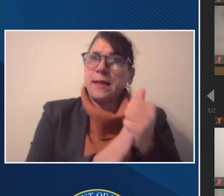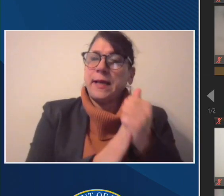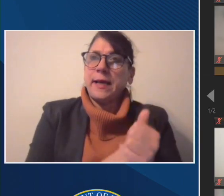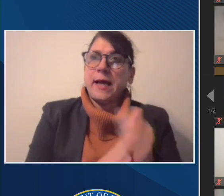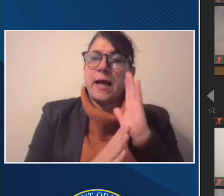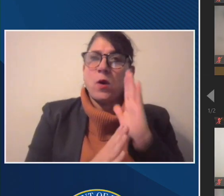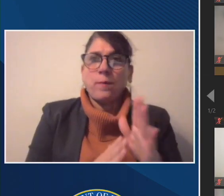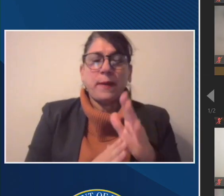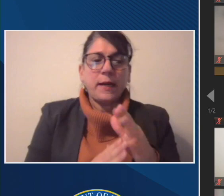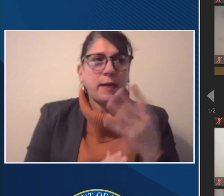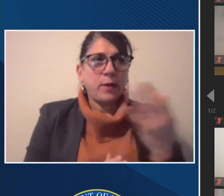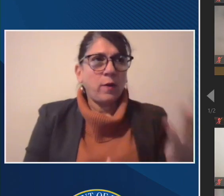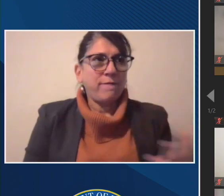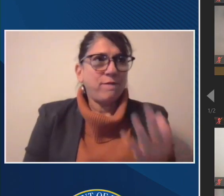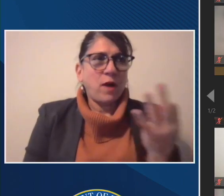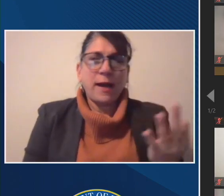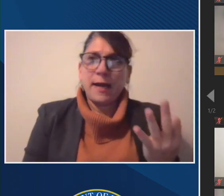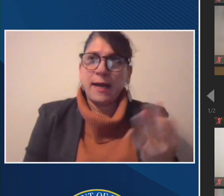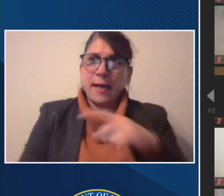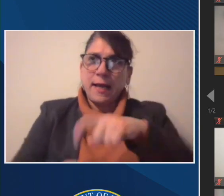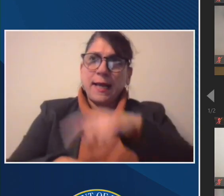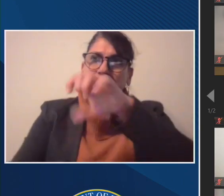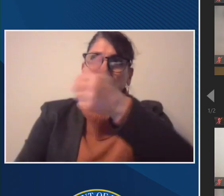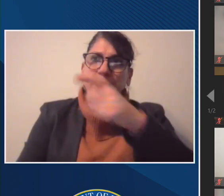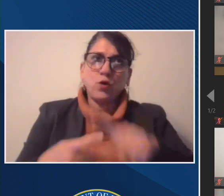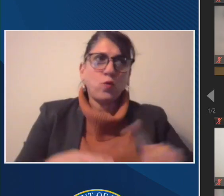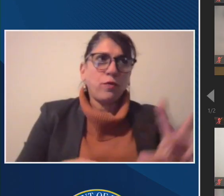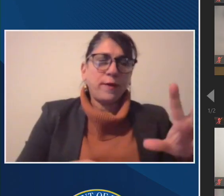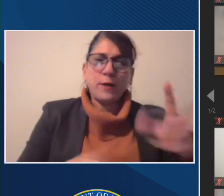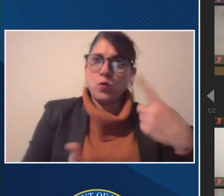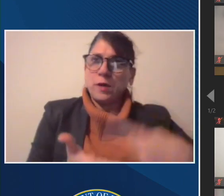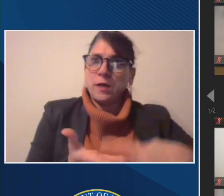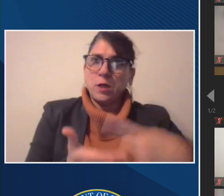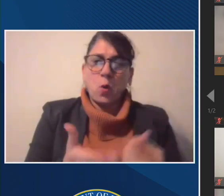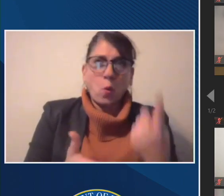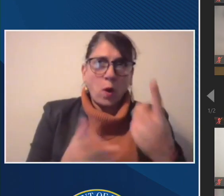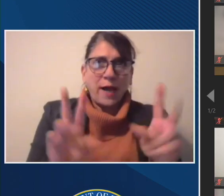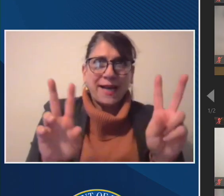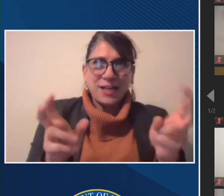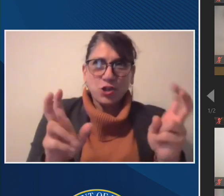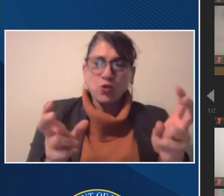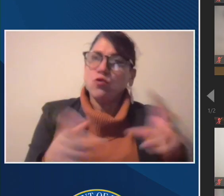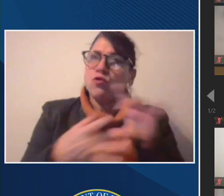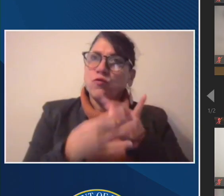this Friday from 10 to 3 to discuss one issue related to a participant eligibility